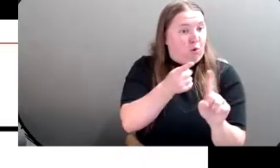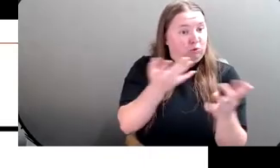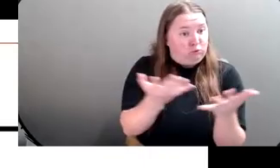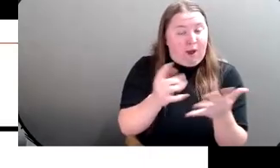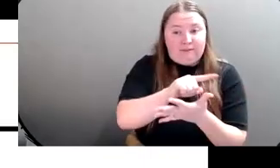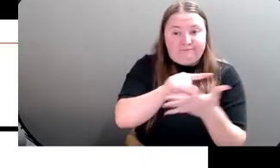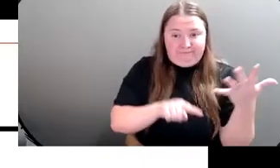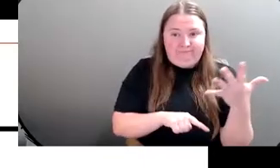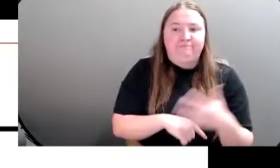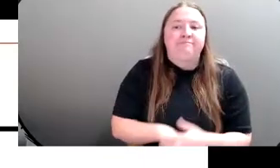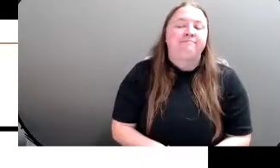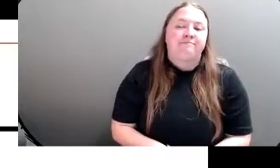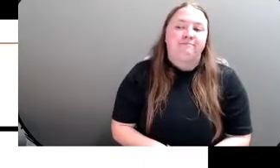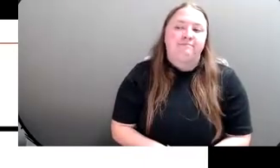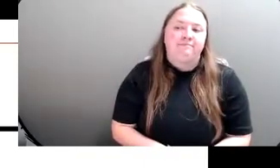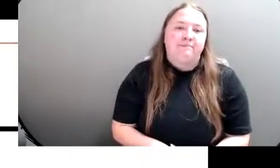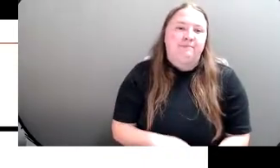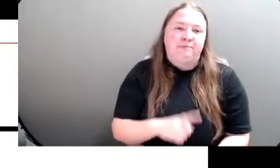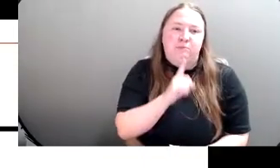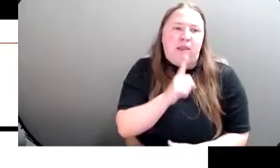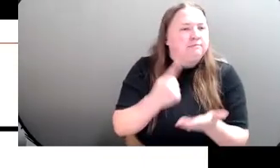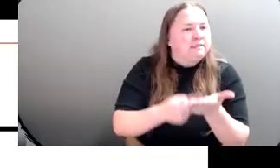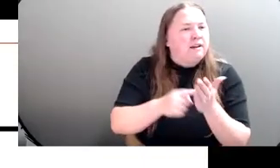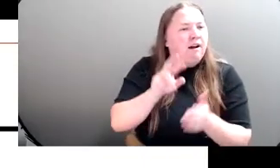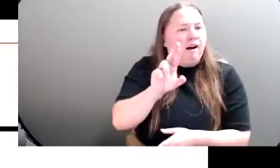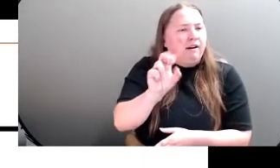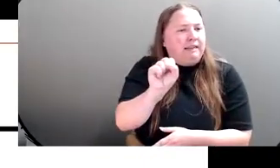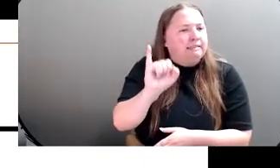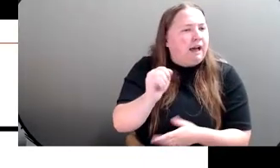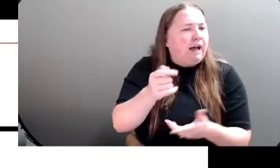is to really talk about, RSI regular and substantive interaction.